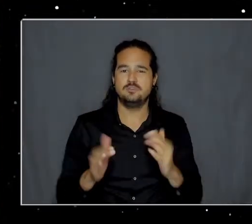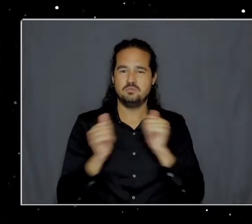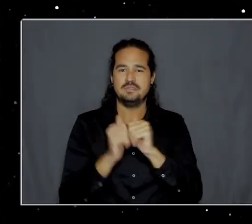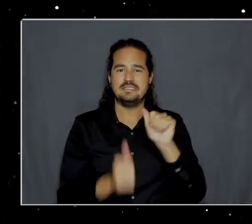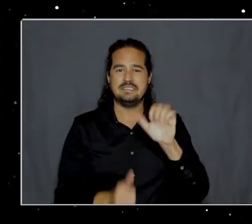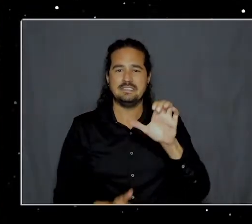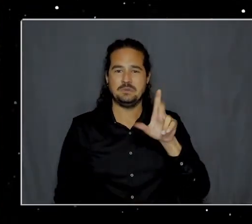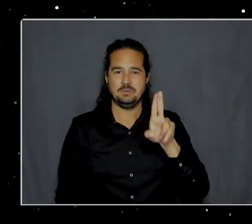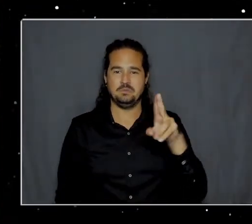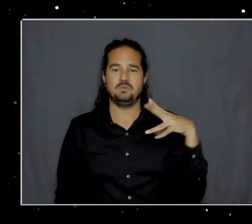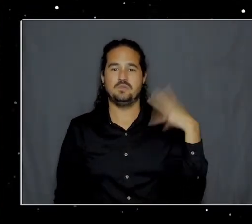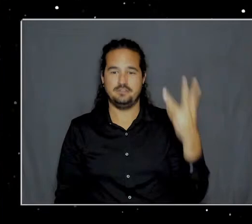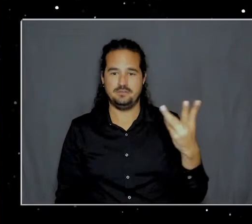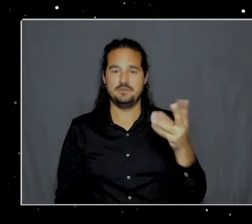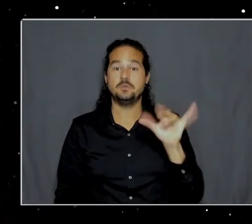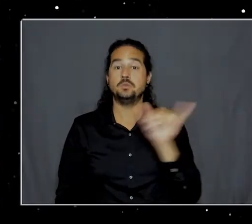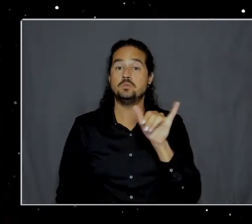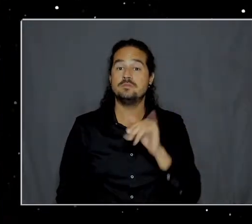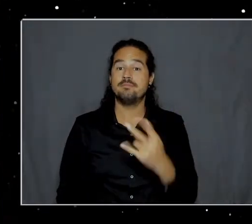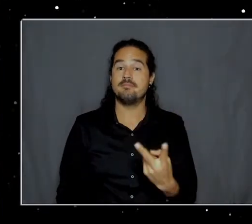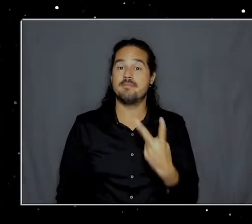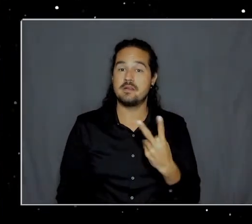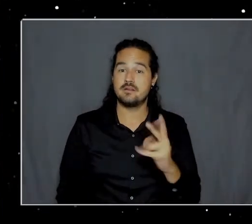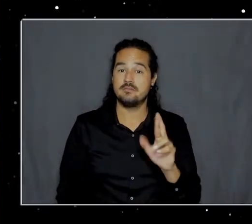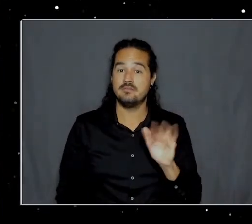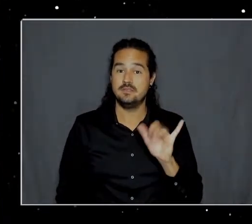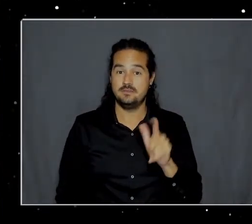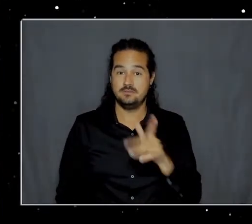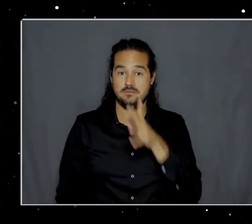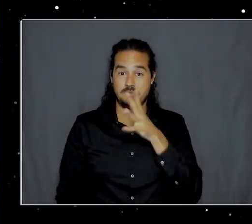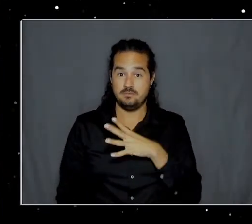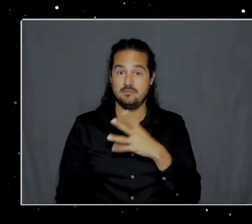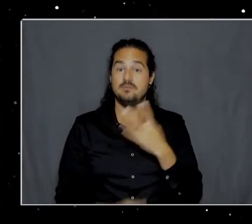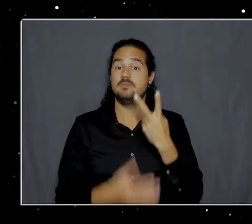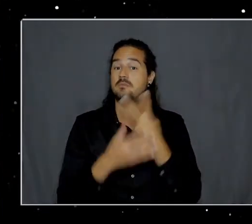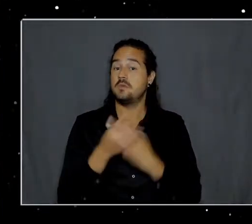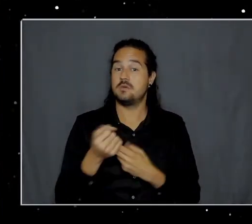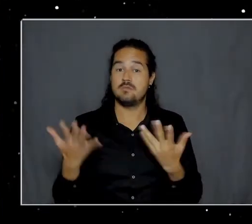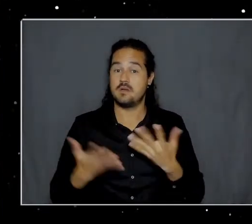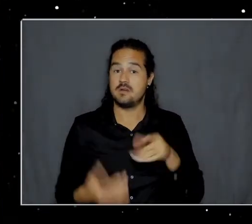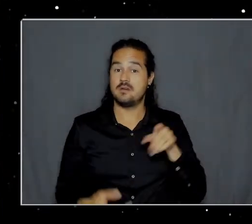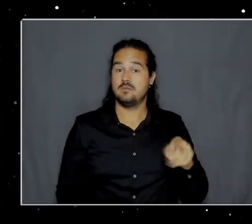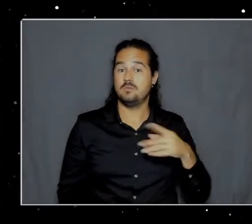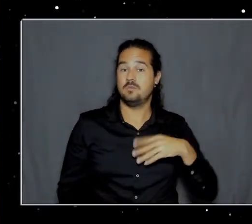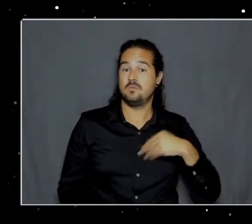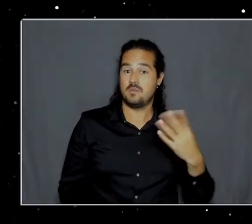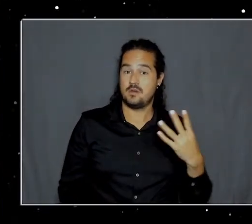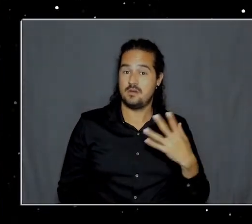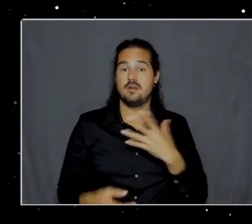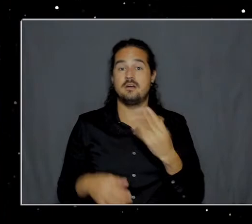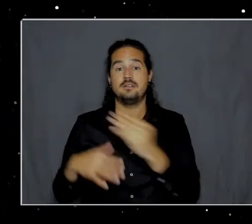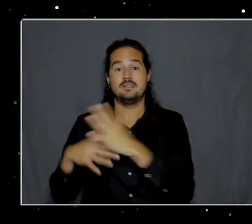OF WASHINGTON, AND I AM ALSO A BIRACIAL WOMAN OF BOTH WHITE AND